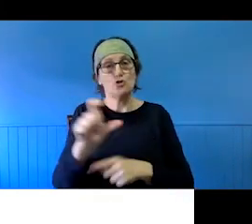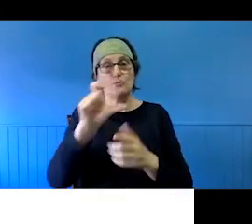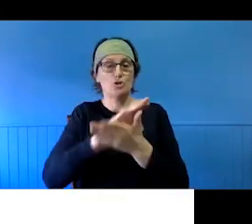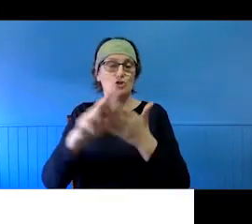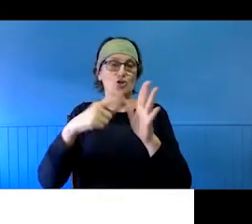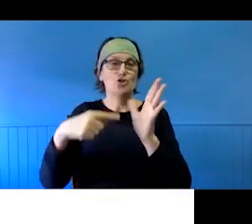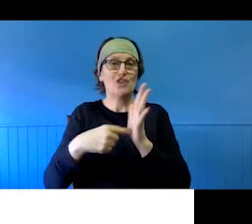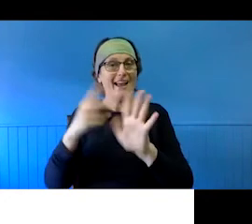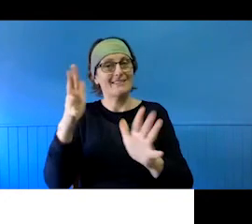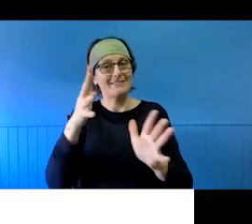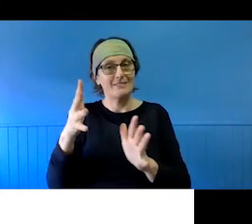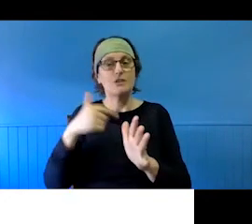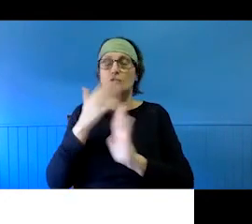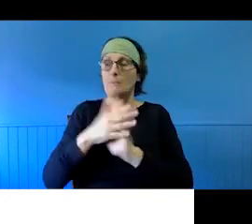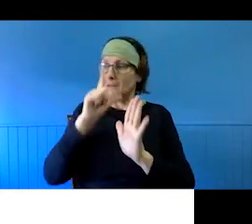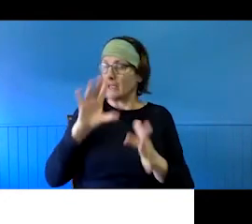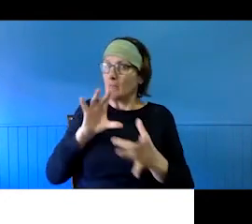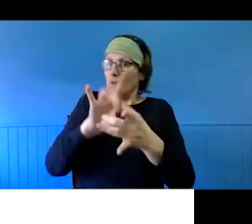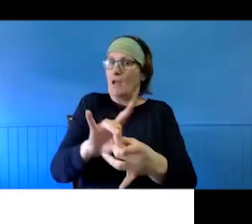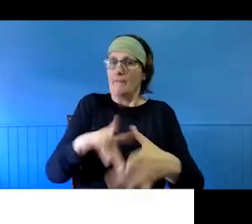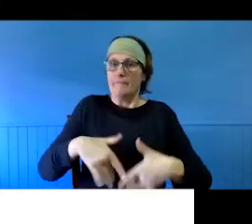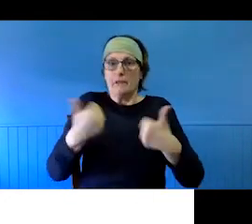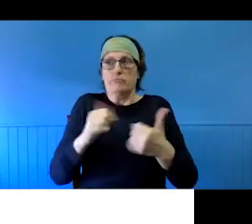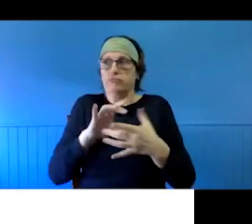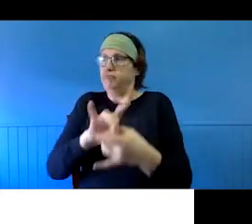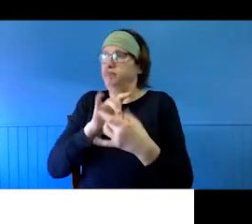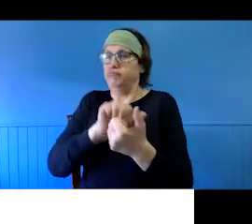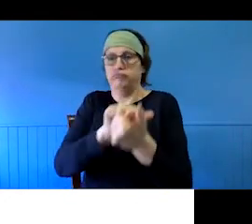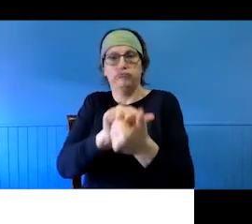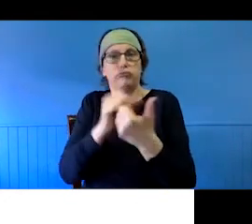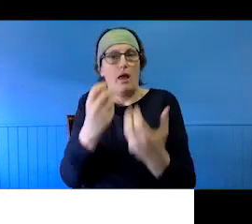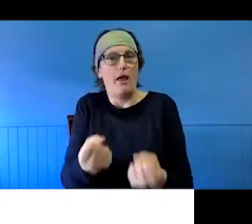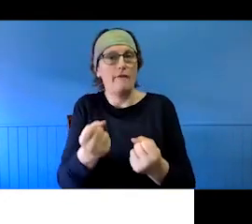feel part of that community.